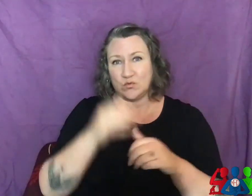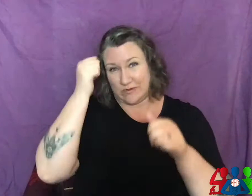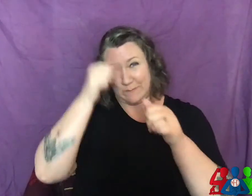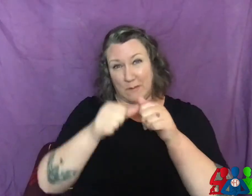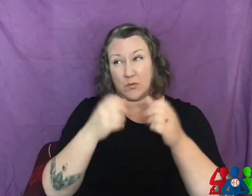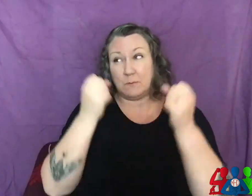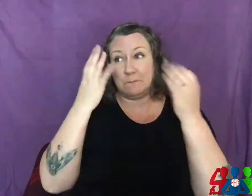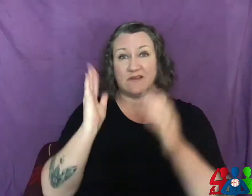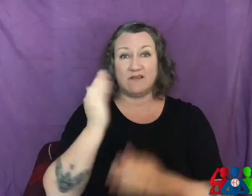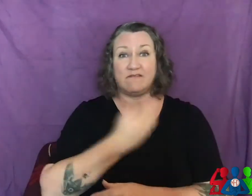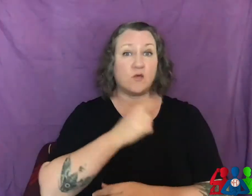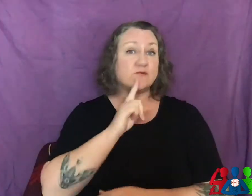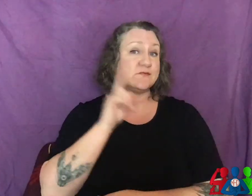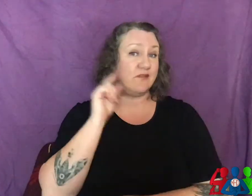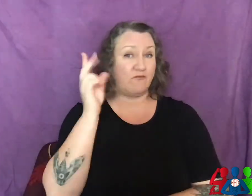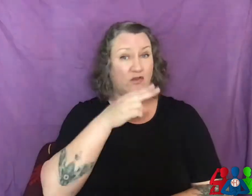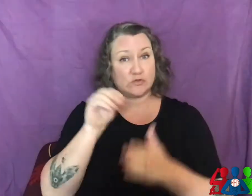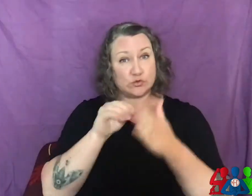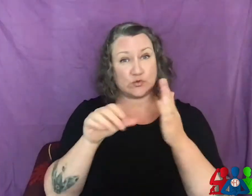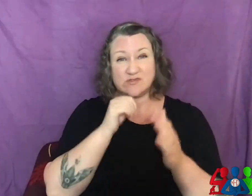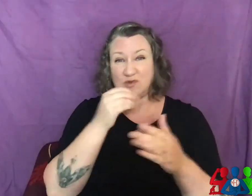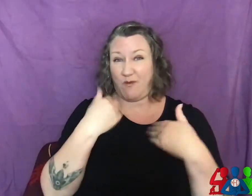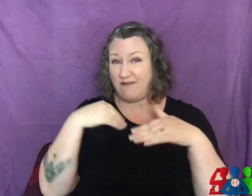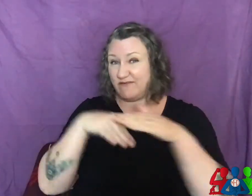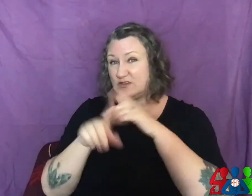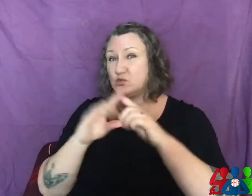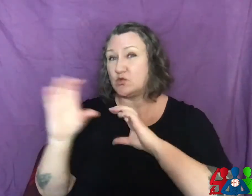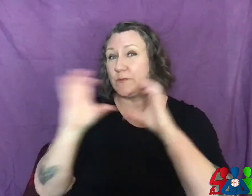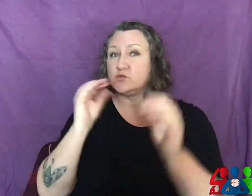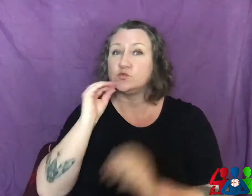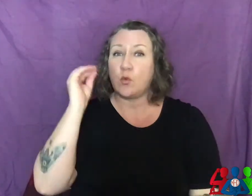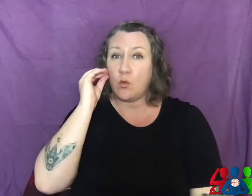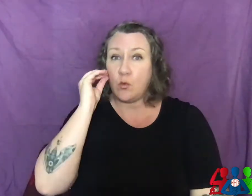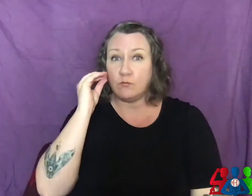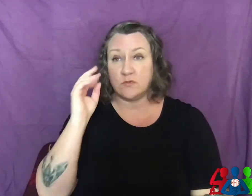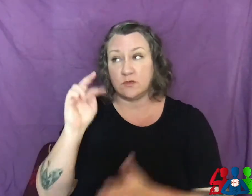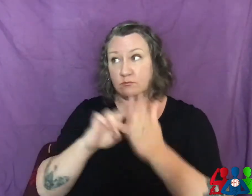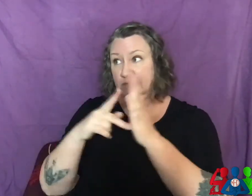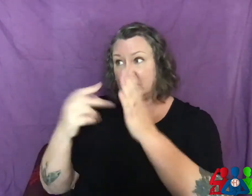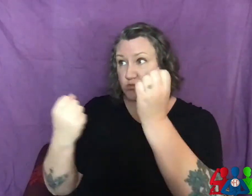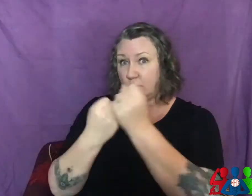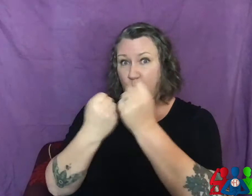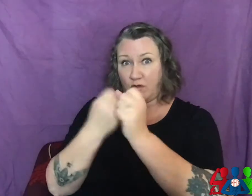that at home. Remember, many of our deaf and hard-of-hearing students don't have access to